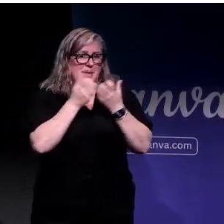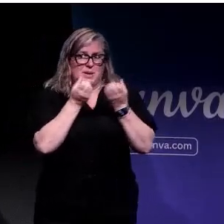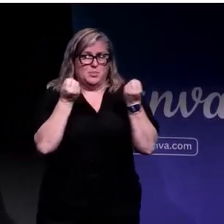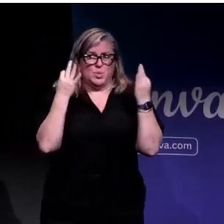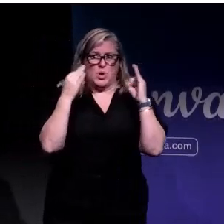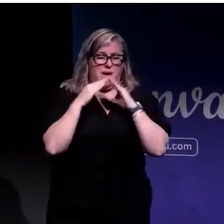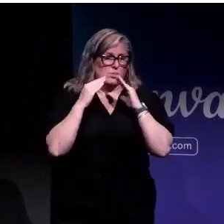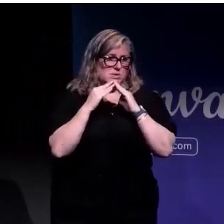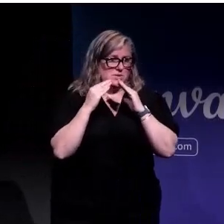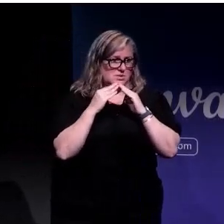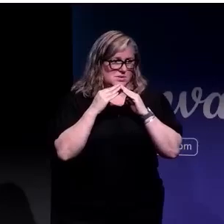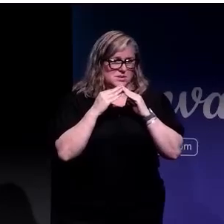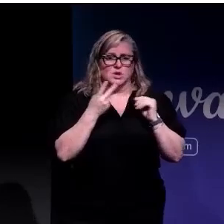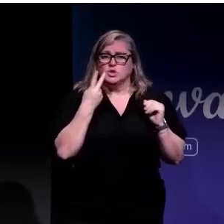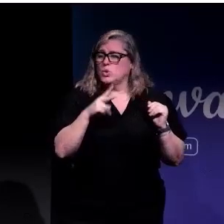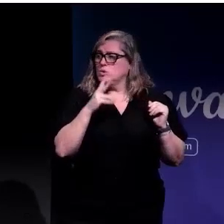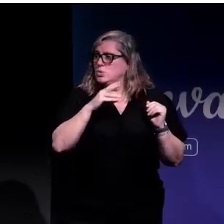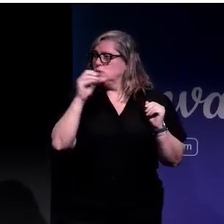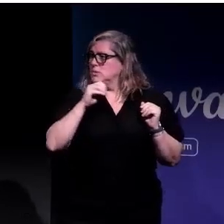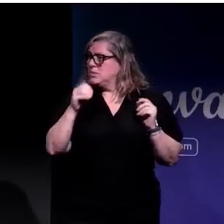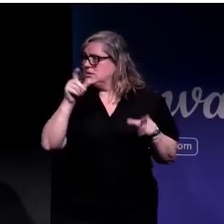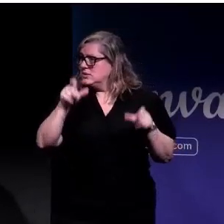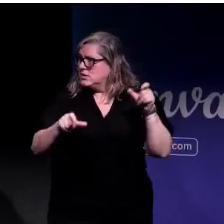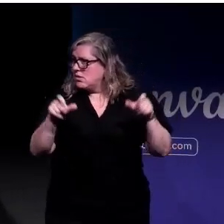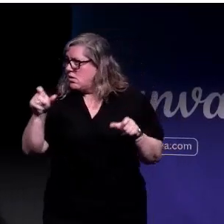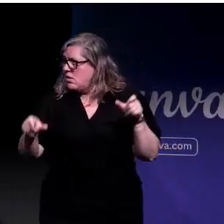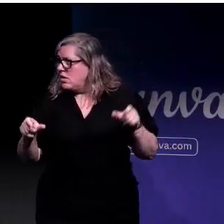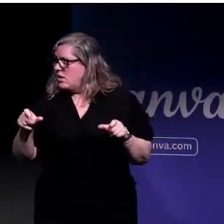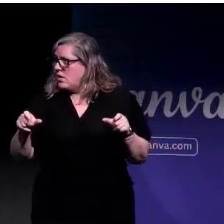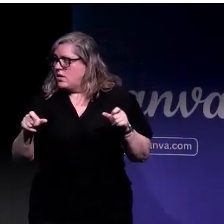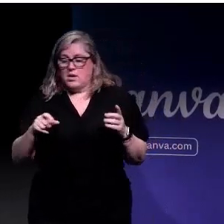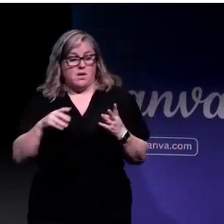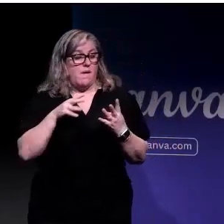So 20% of our clients reported to us in the four weeks prior to AOD